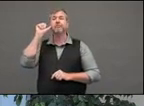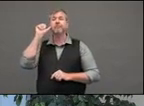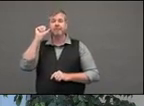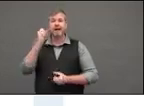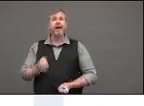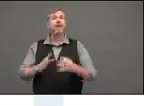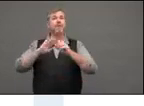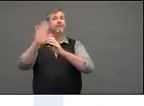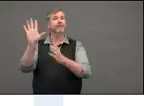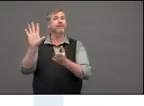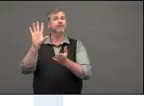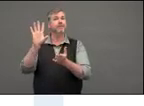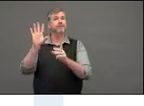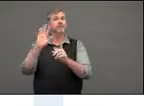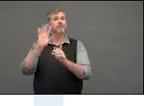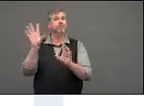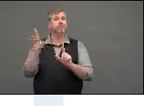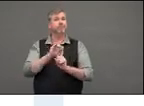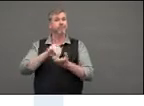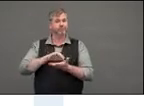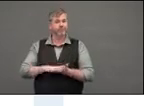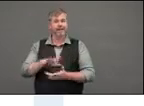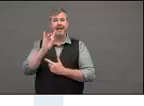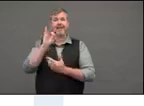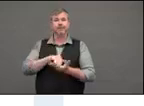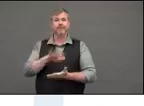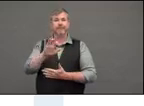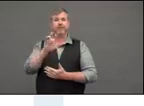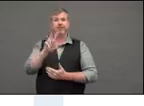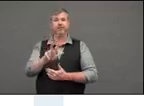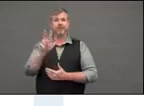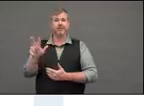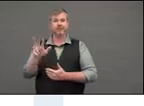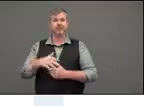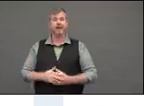181 deaths and one new death our thoughts are with the families who